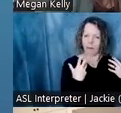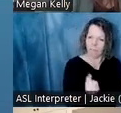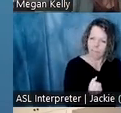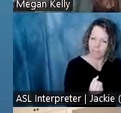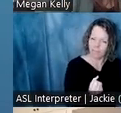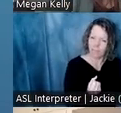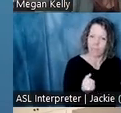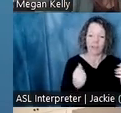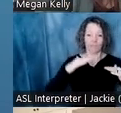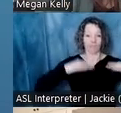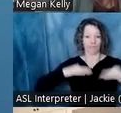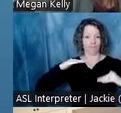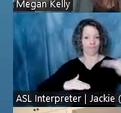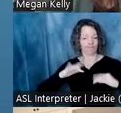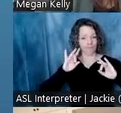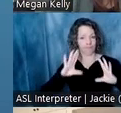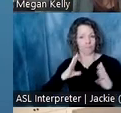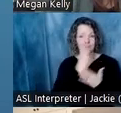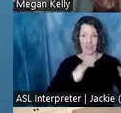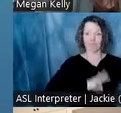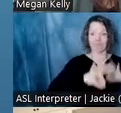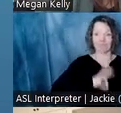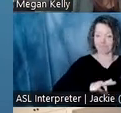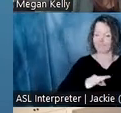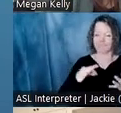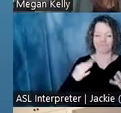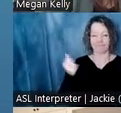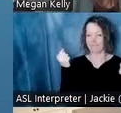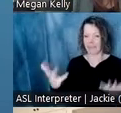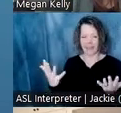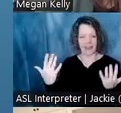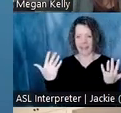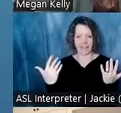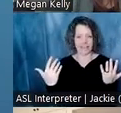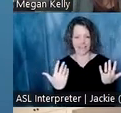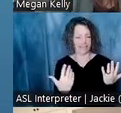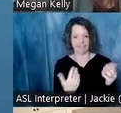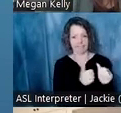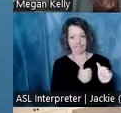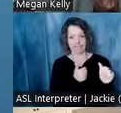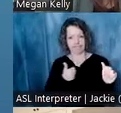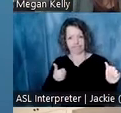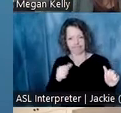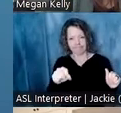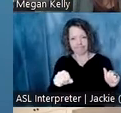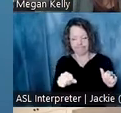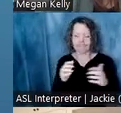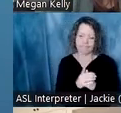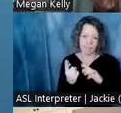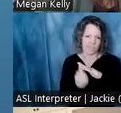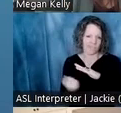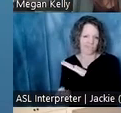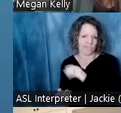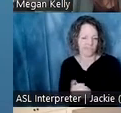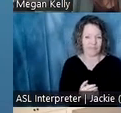perhaps not even benefited the majority. I also just really appreciated learning more about the